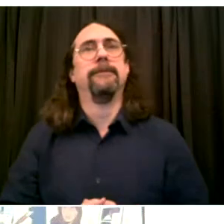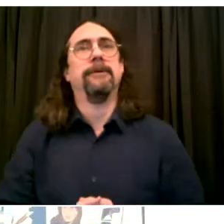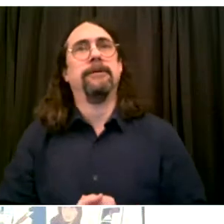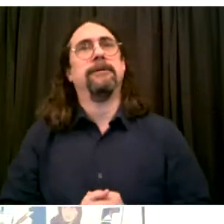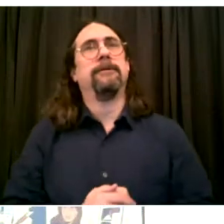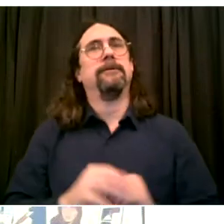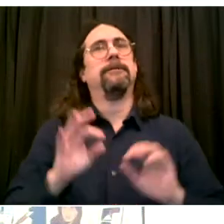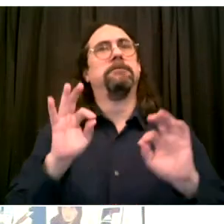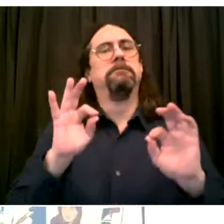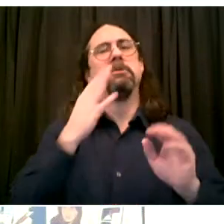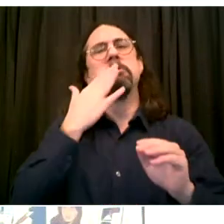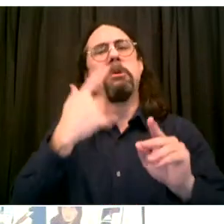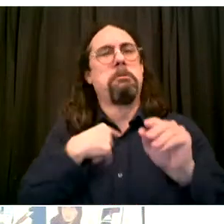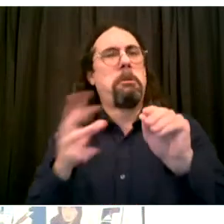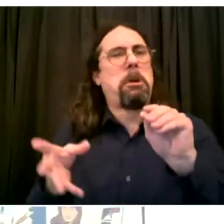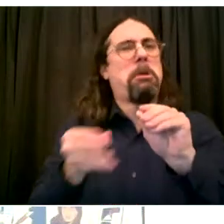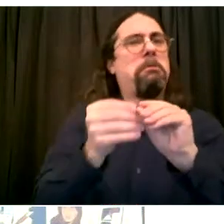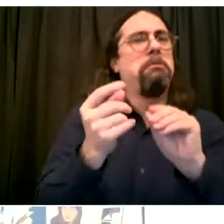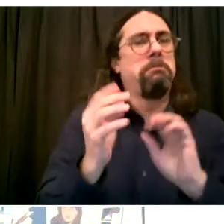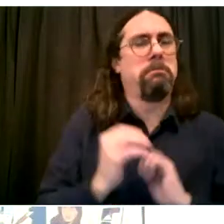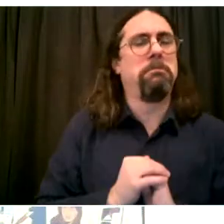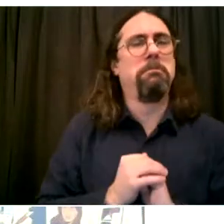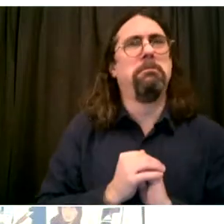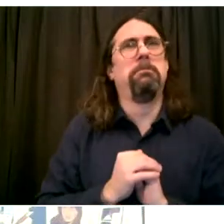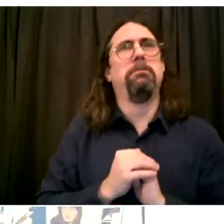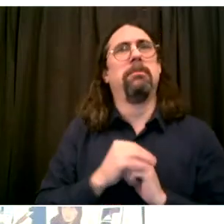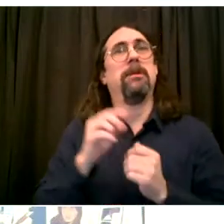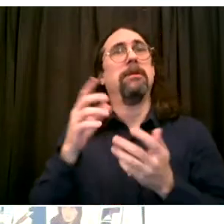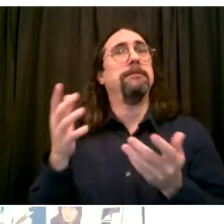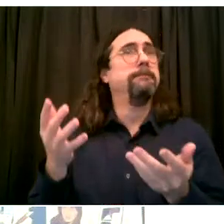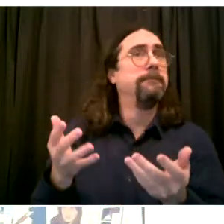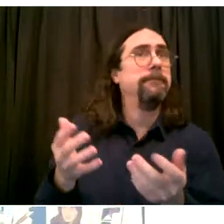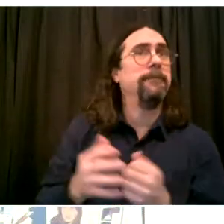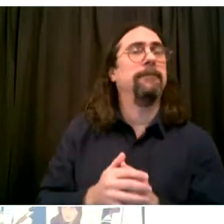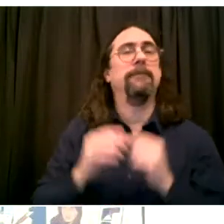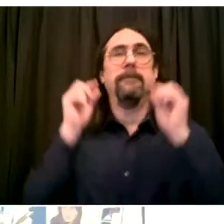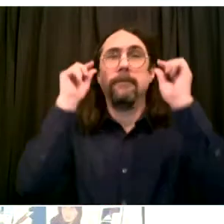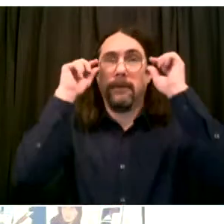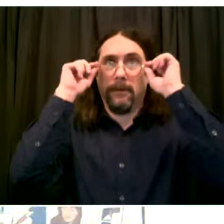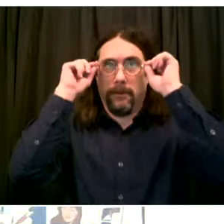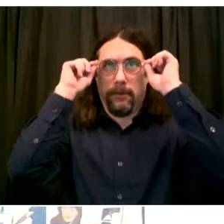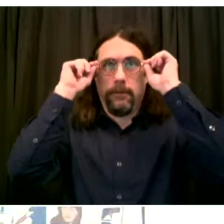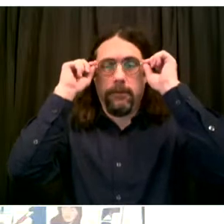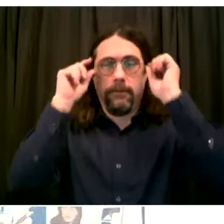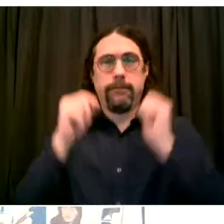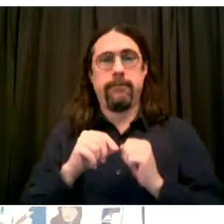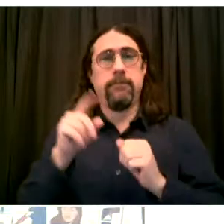WHAT I WOULD ADD, JUST ACKNOWLEDGE THAT